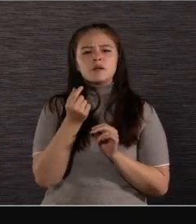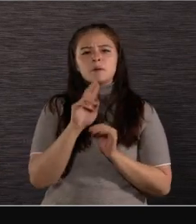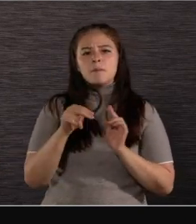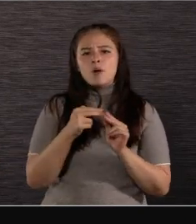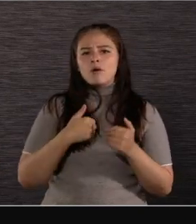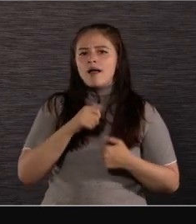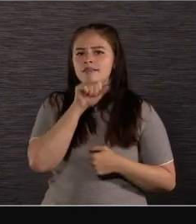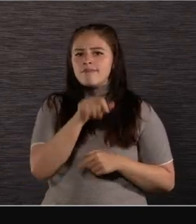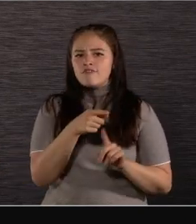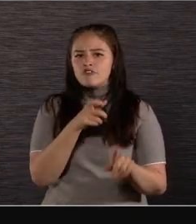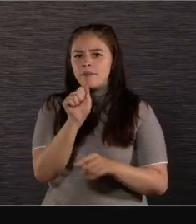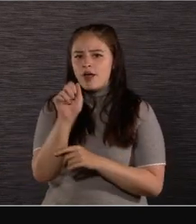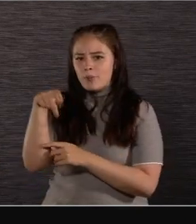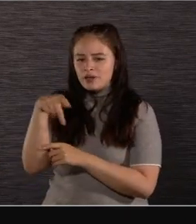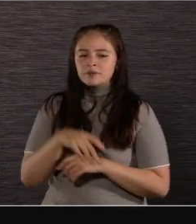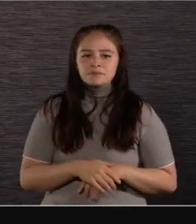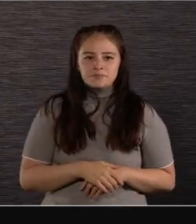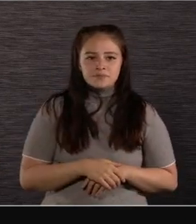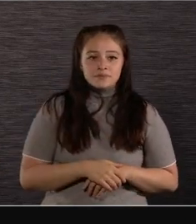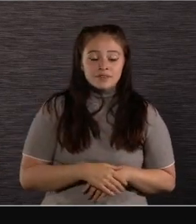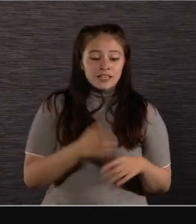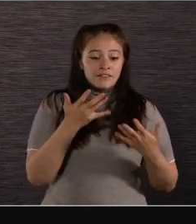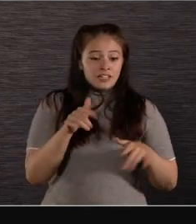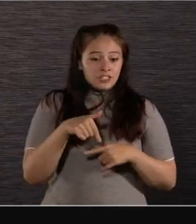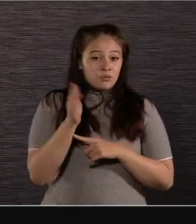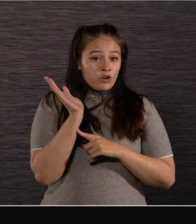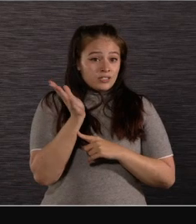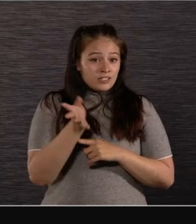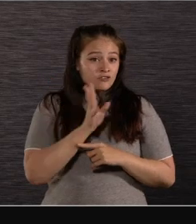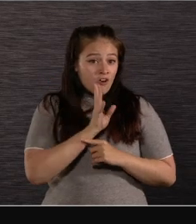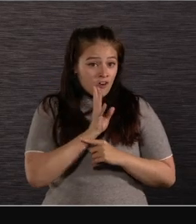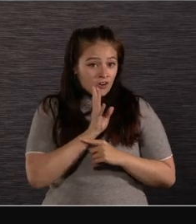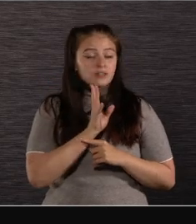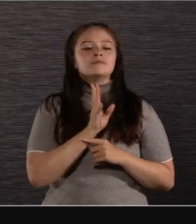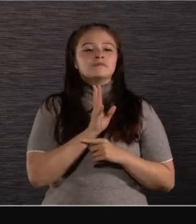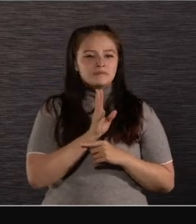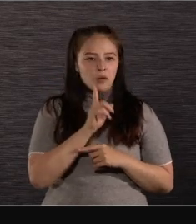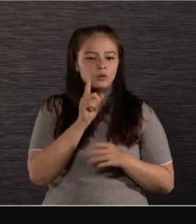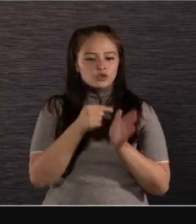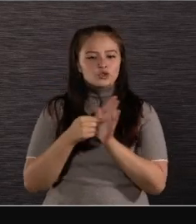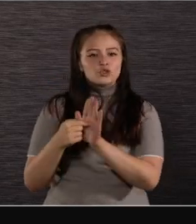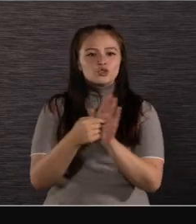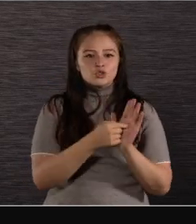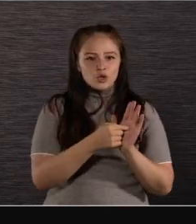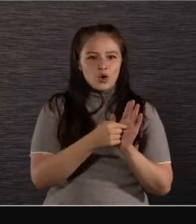At the end of the presentation, we'll play back these videos in their full intended format.